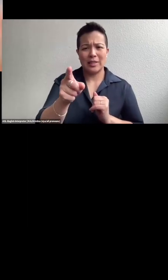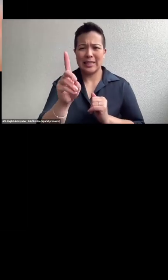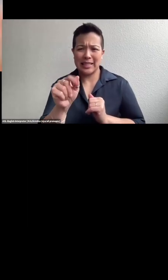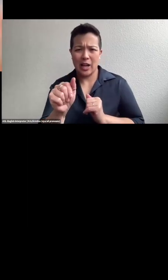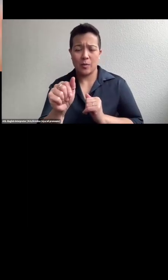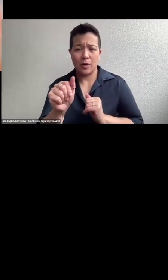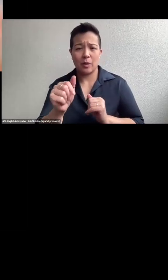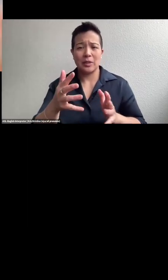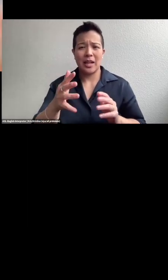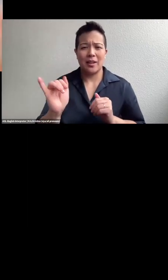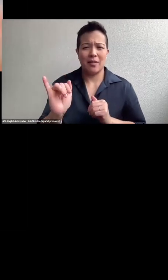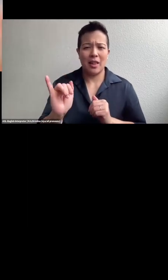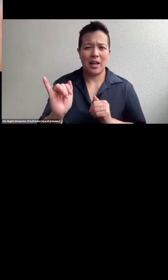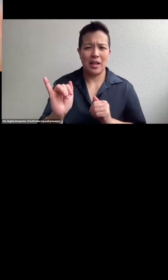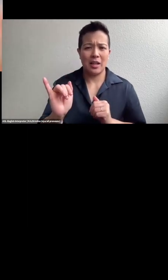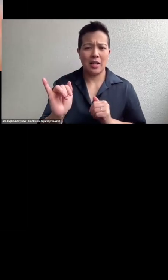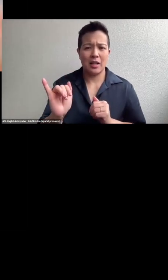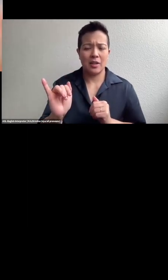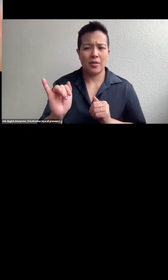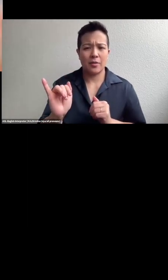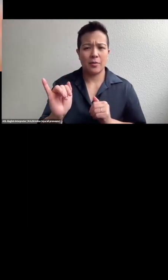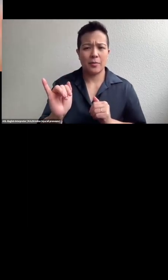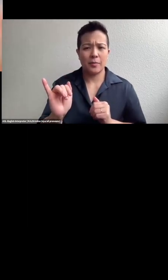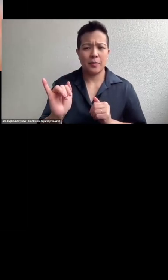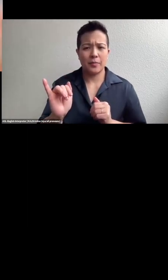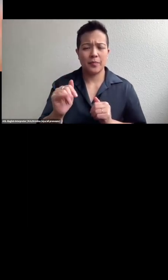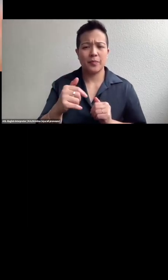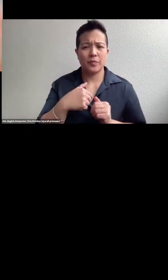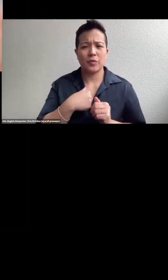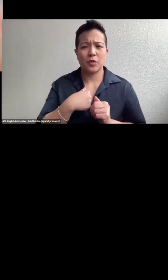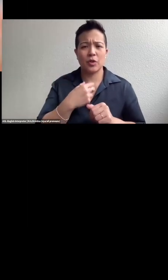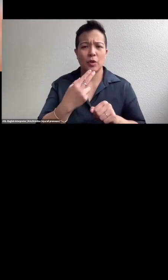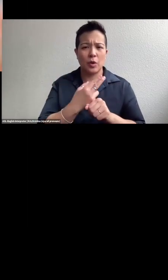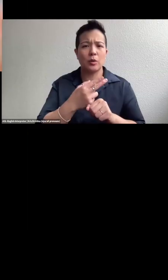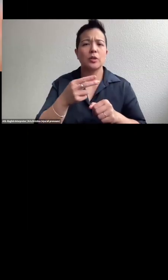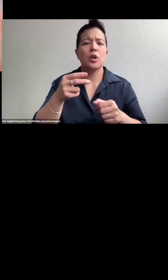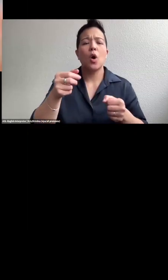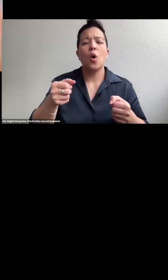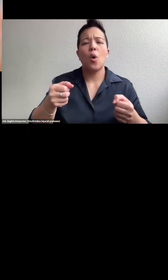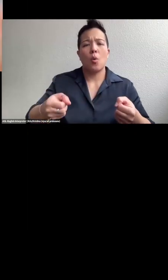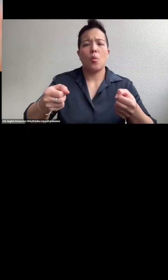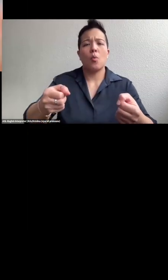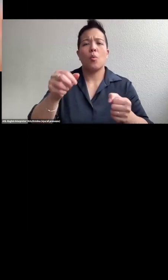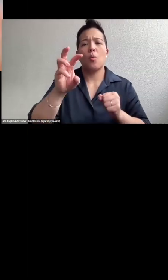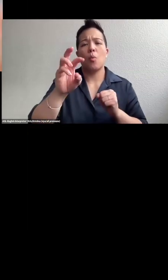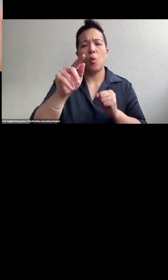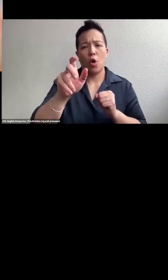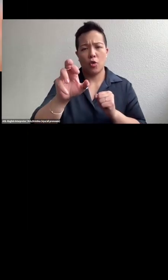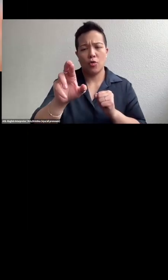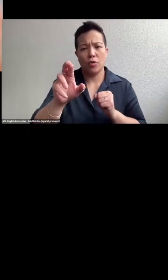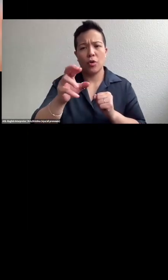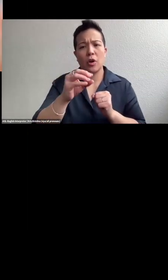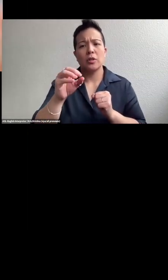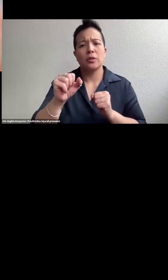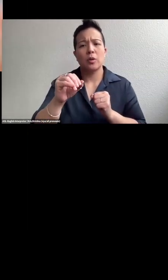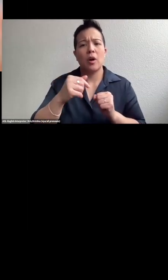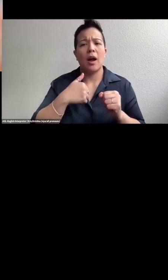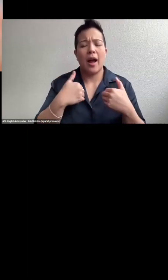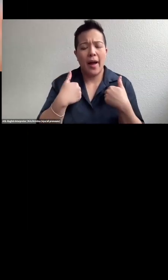was kind of a not because I use a walker, and so, you know, I also have the